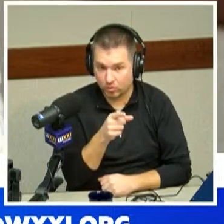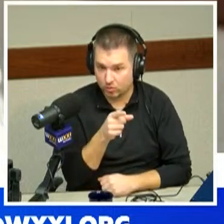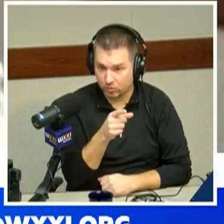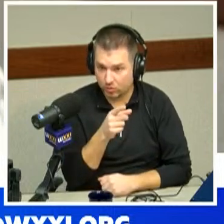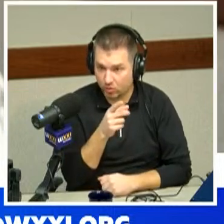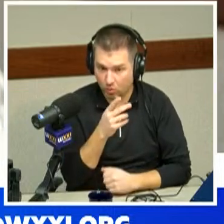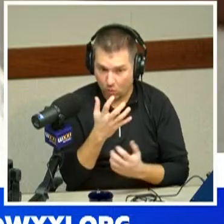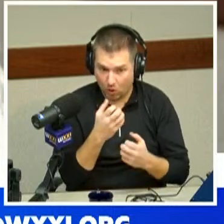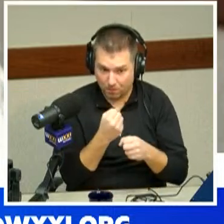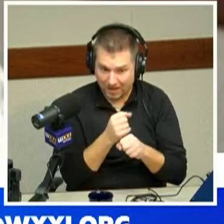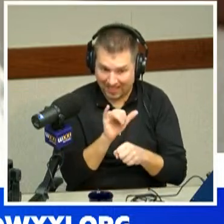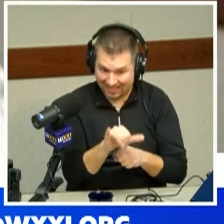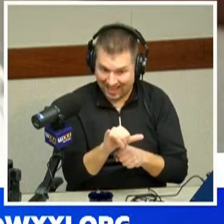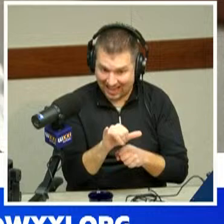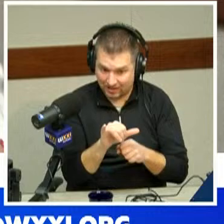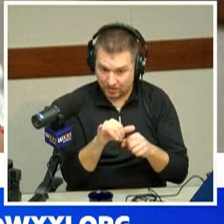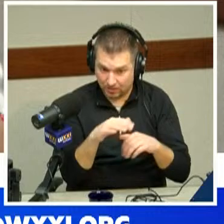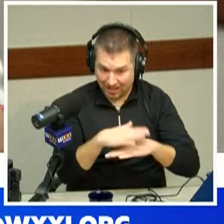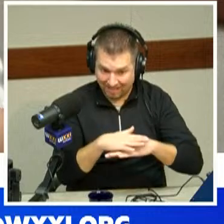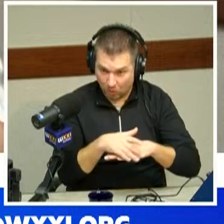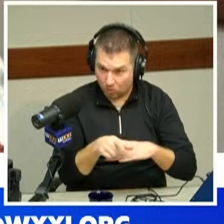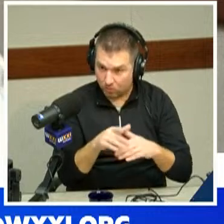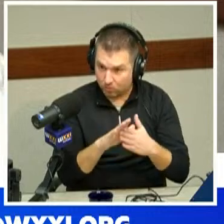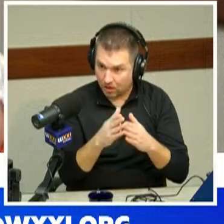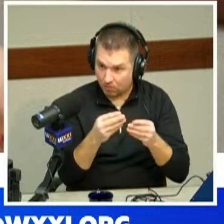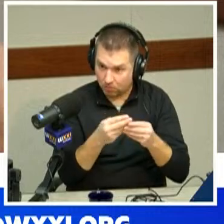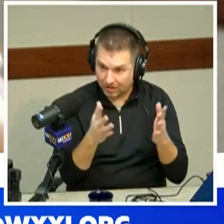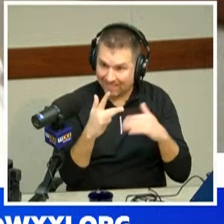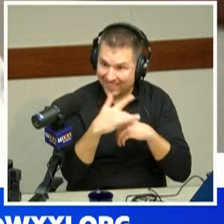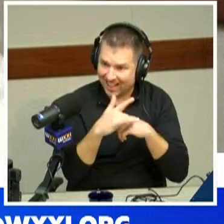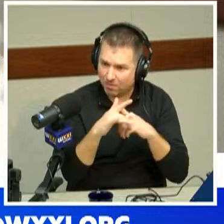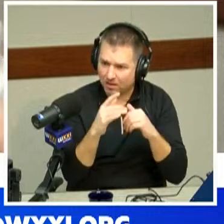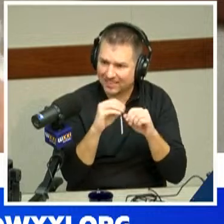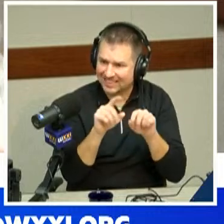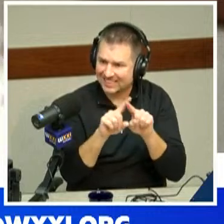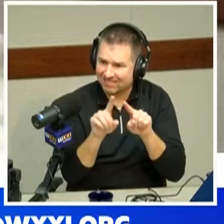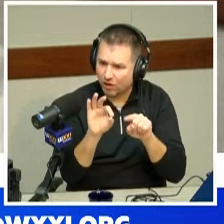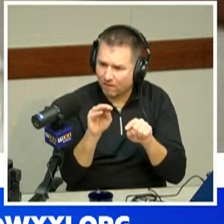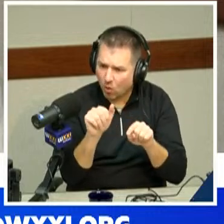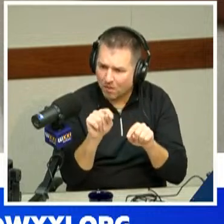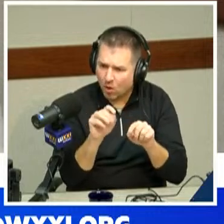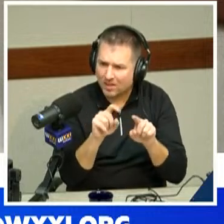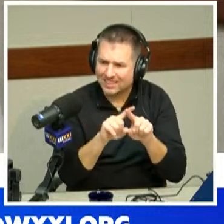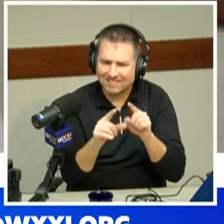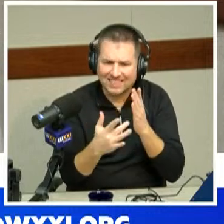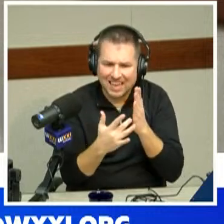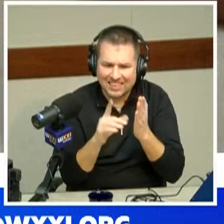making this available in kind of different formats or different Technologies devices